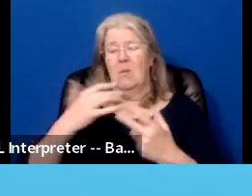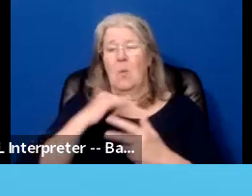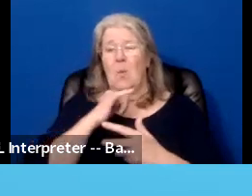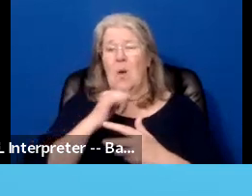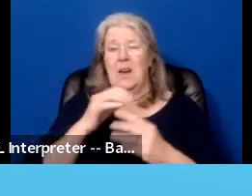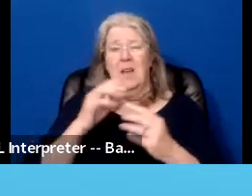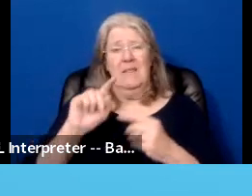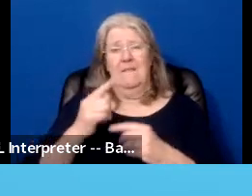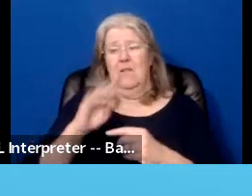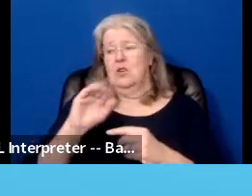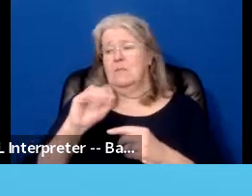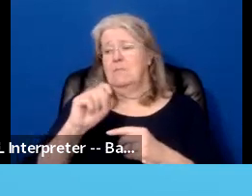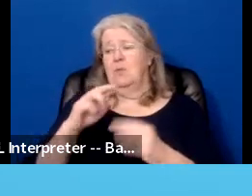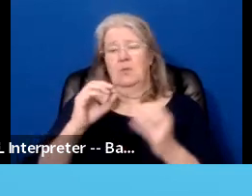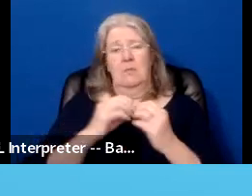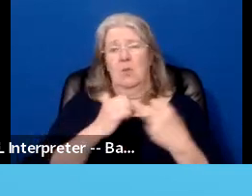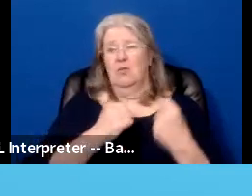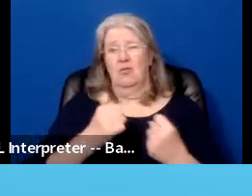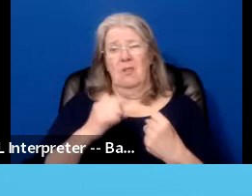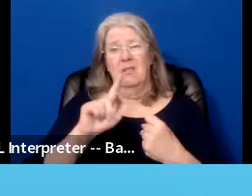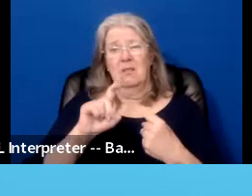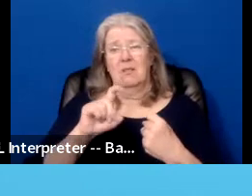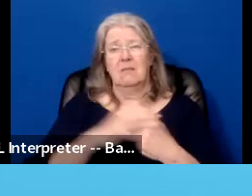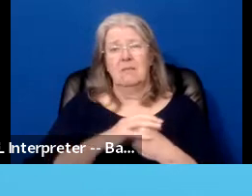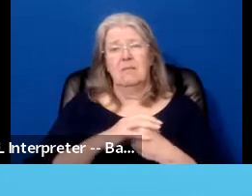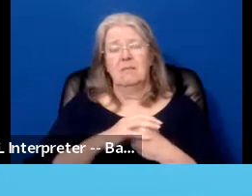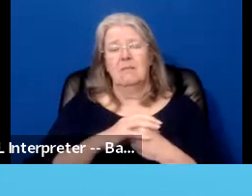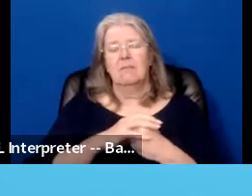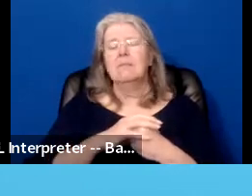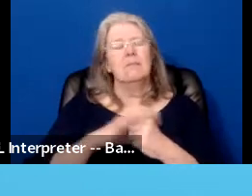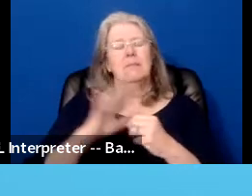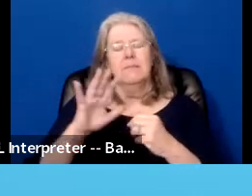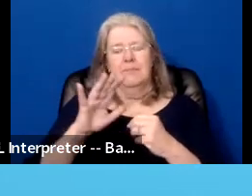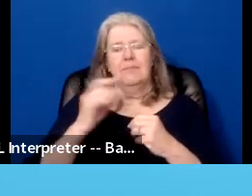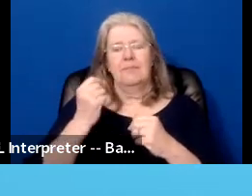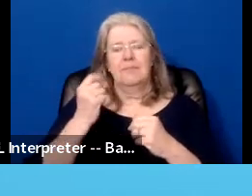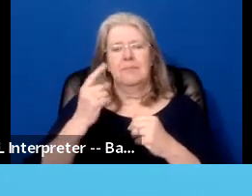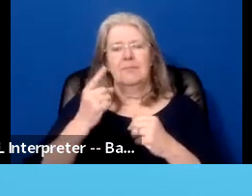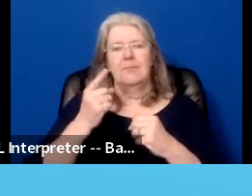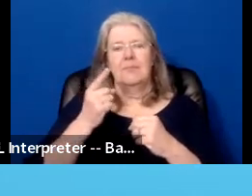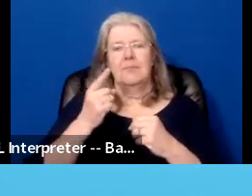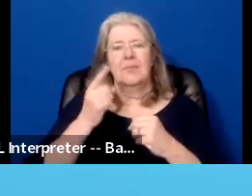Dr. Klemsz: So again, it has to do with, you know, you guys are going to remember this picture of my cute dog.